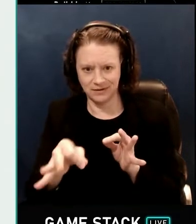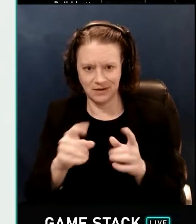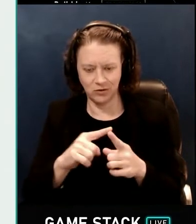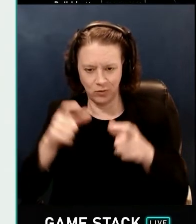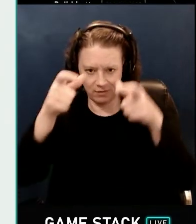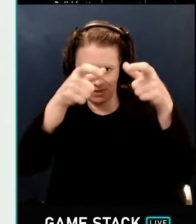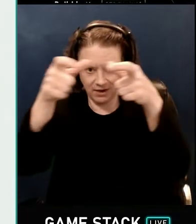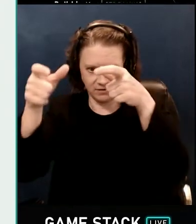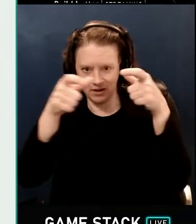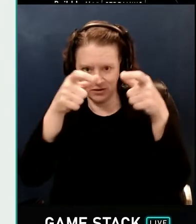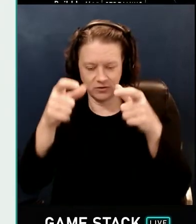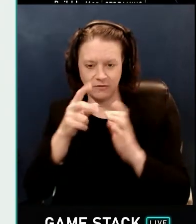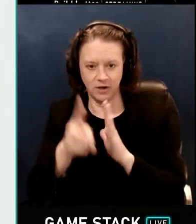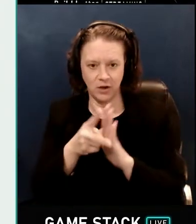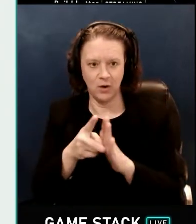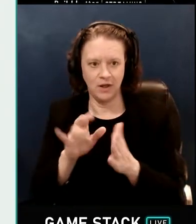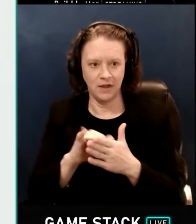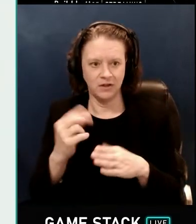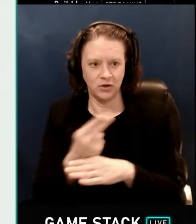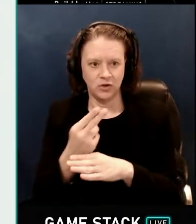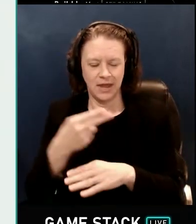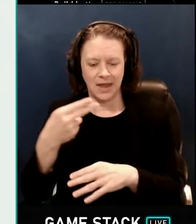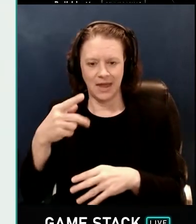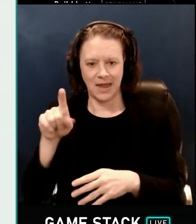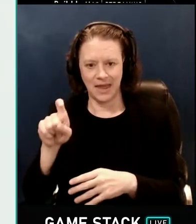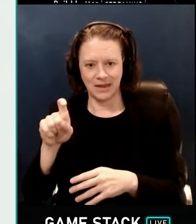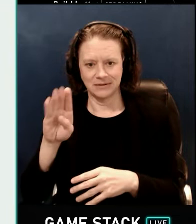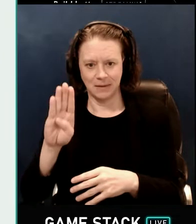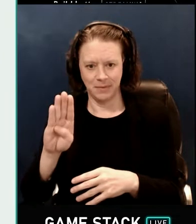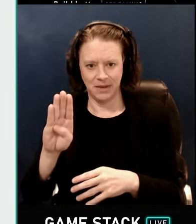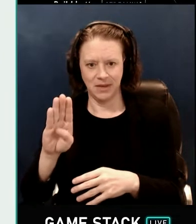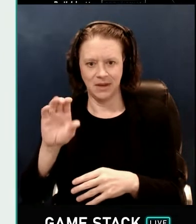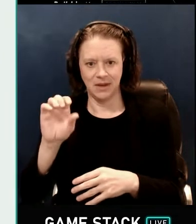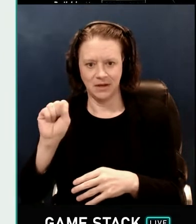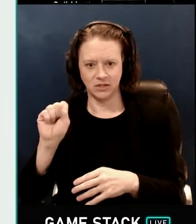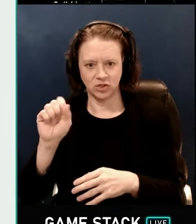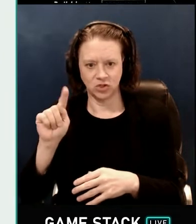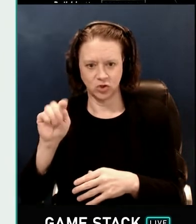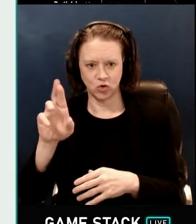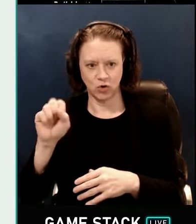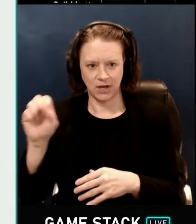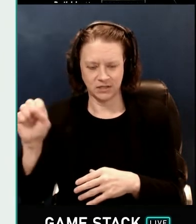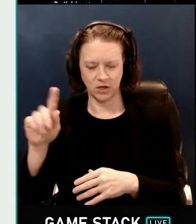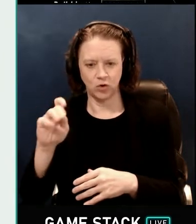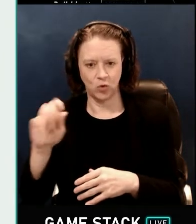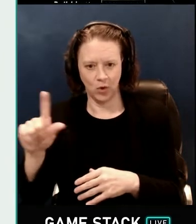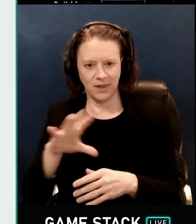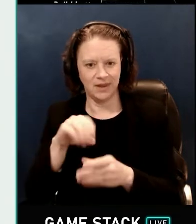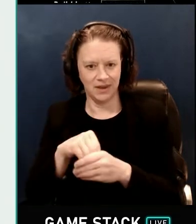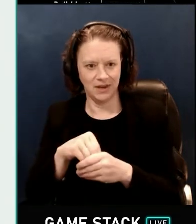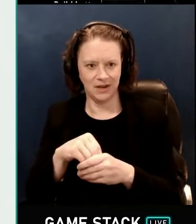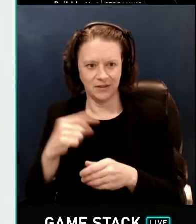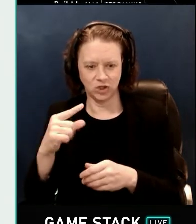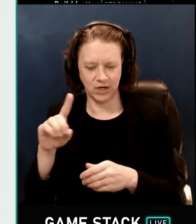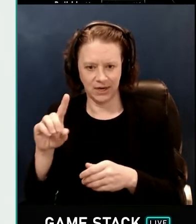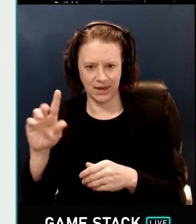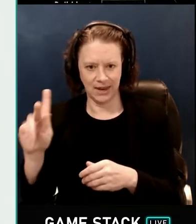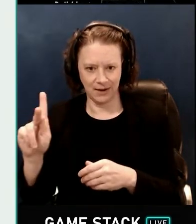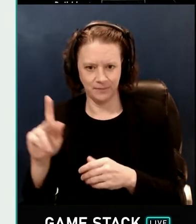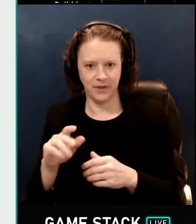tool that's included in the GDK. That lets us add artificial streaming latency on your dev kit. There's an example command here, where you can add average